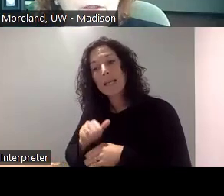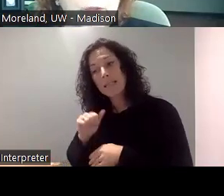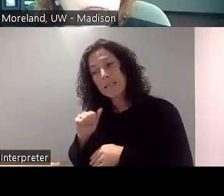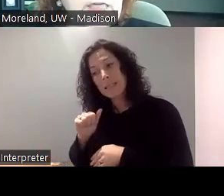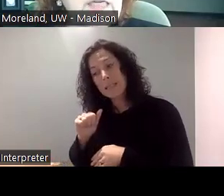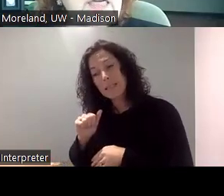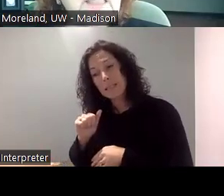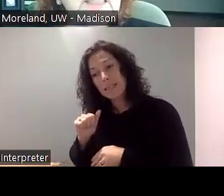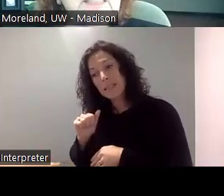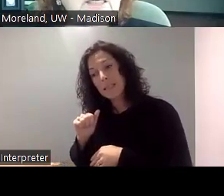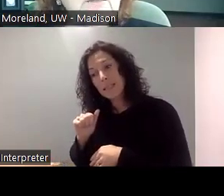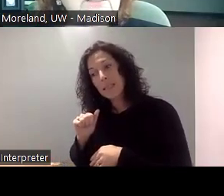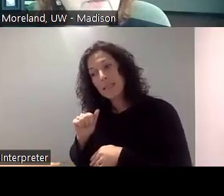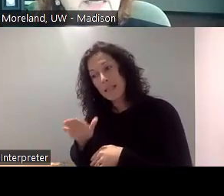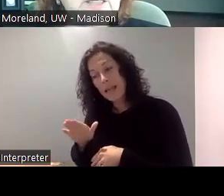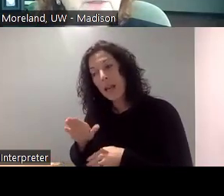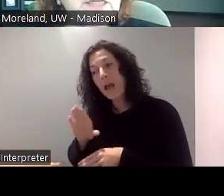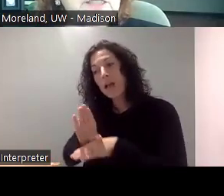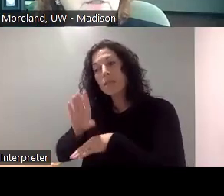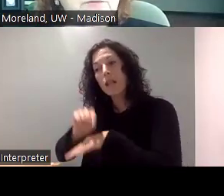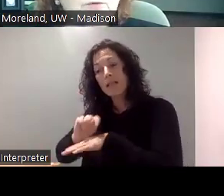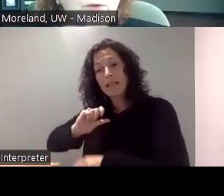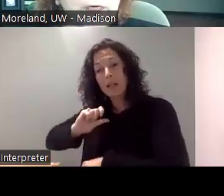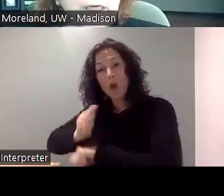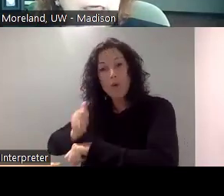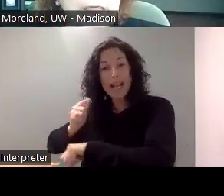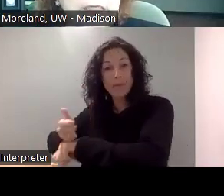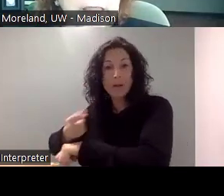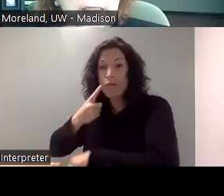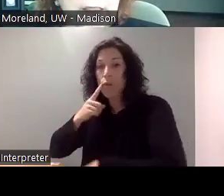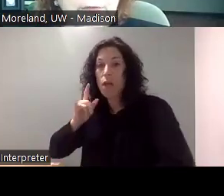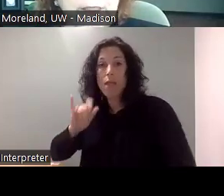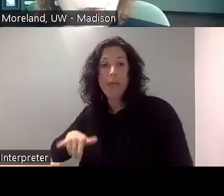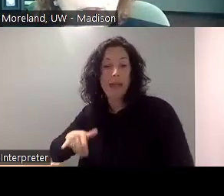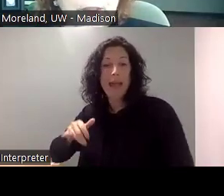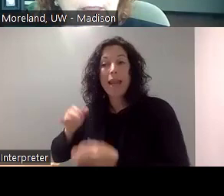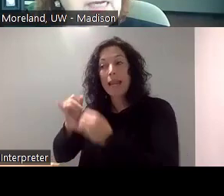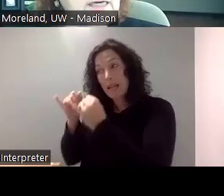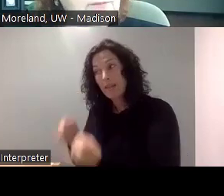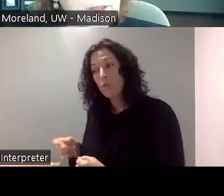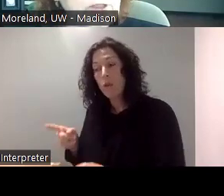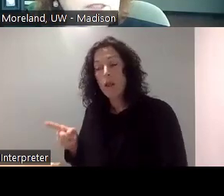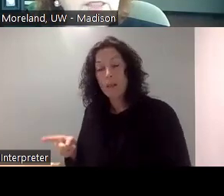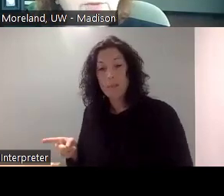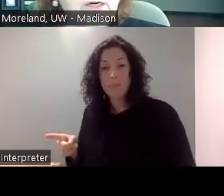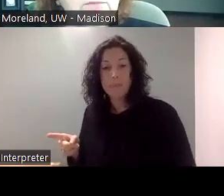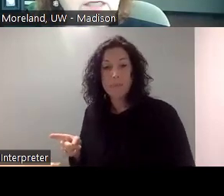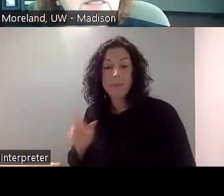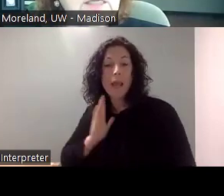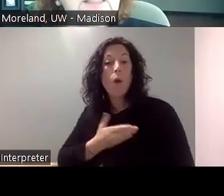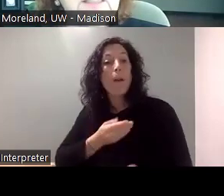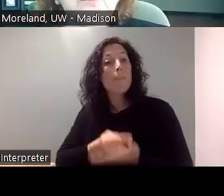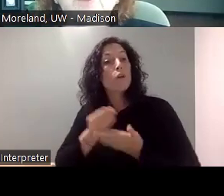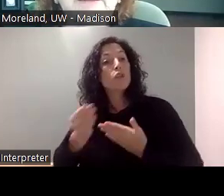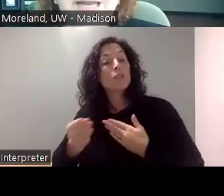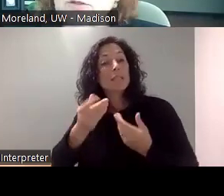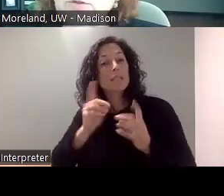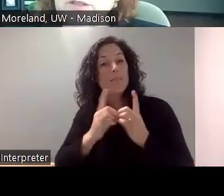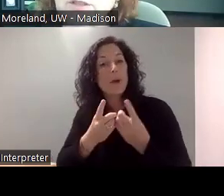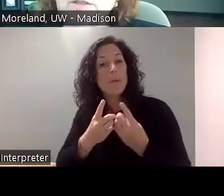endorsed a consulting arrangement for this individual, and our purchasing department sent it right back to us.